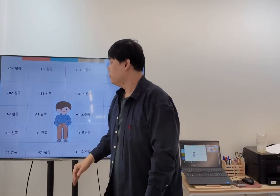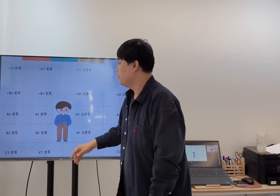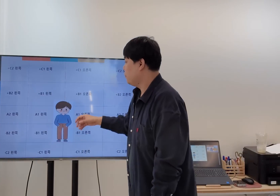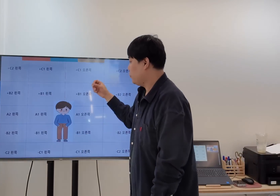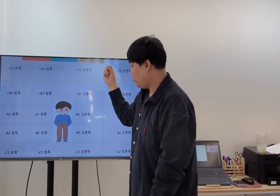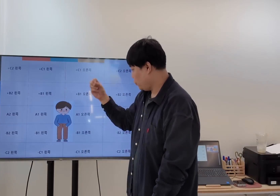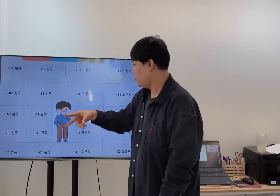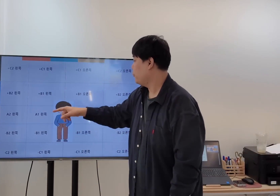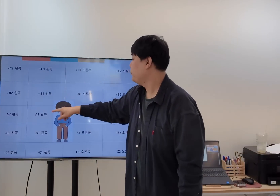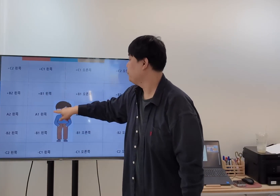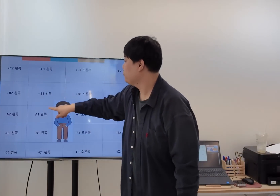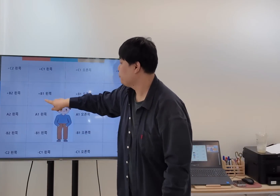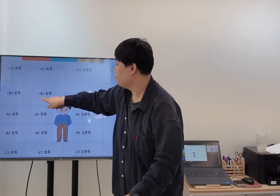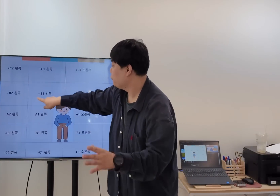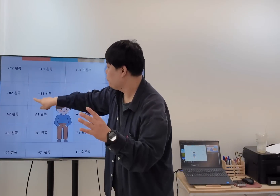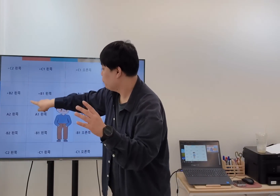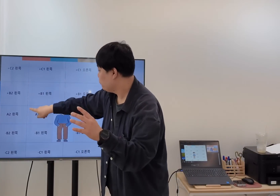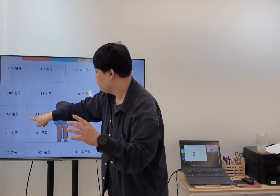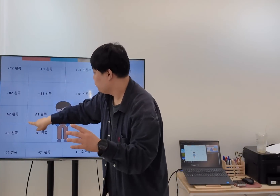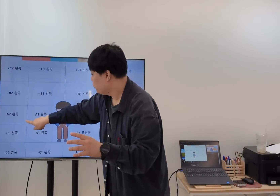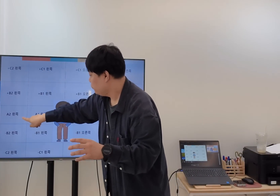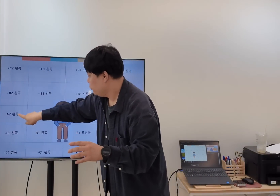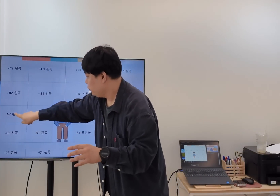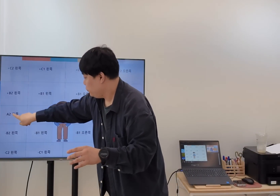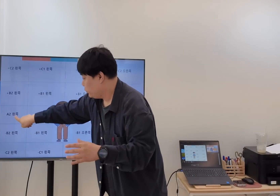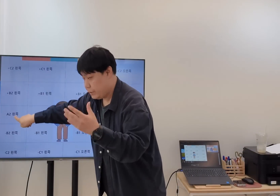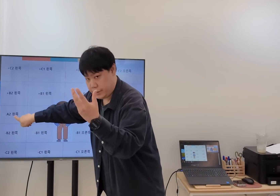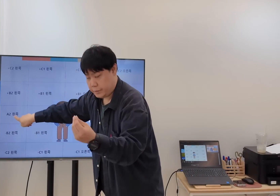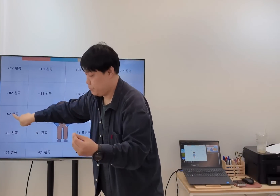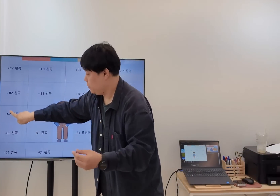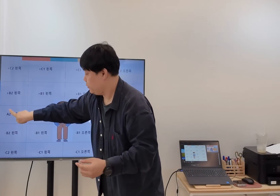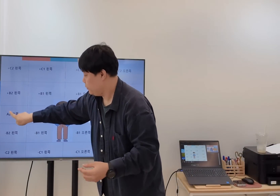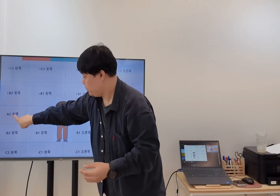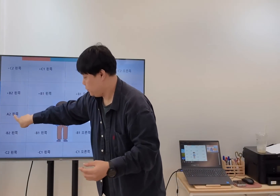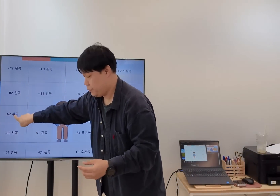Let's take another example.